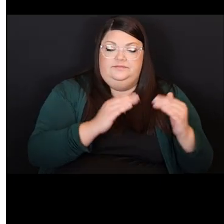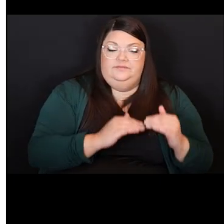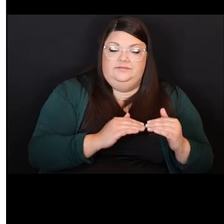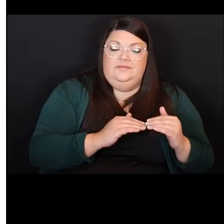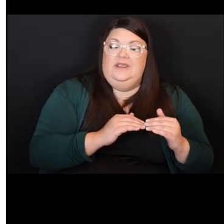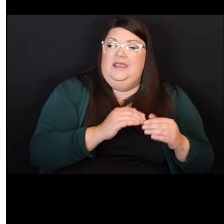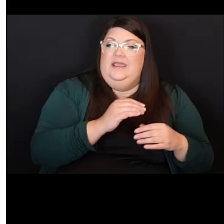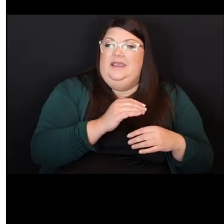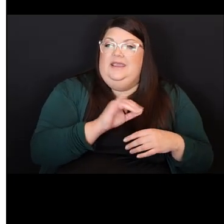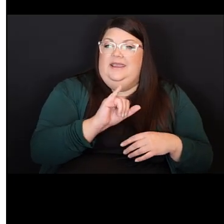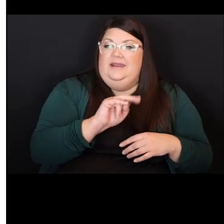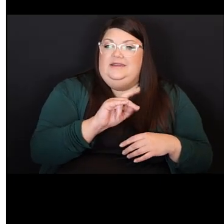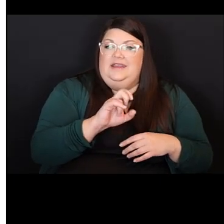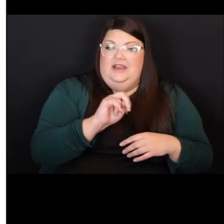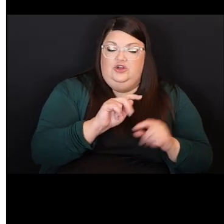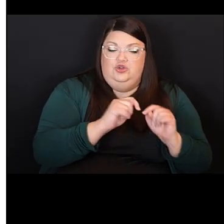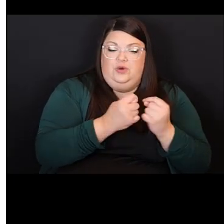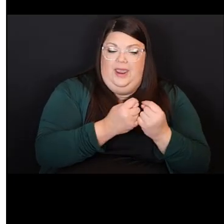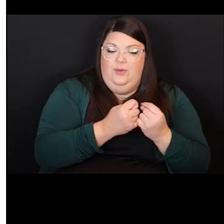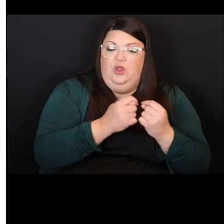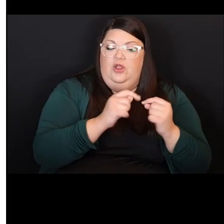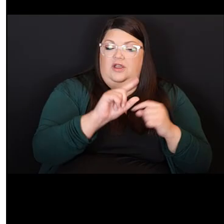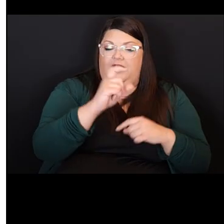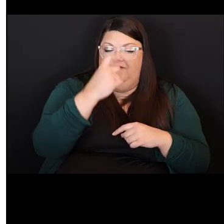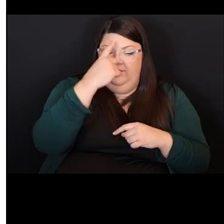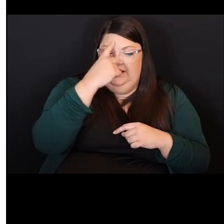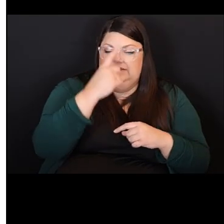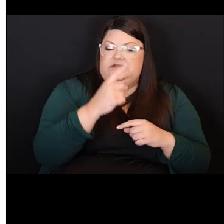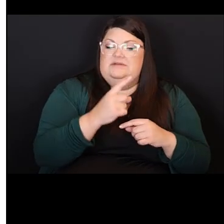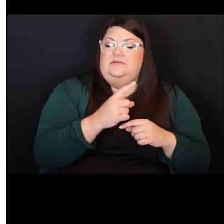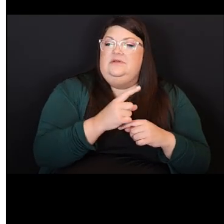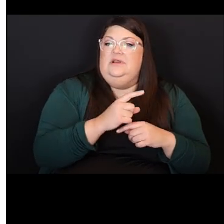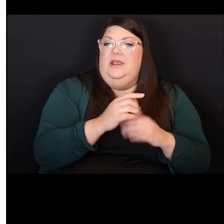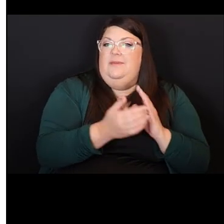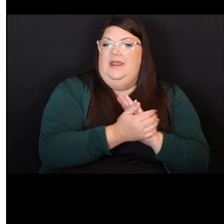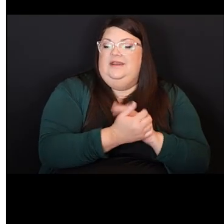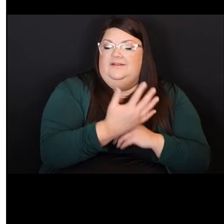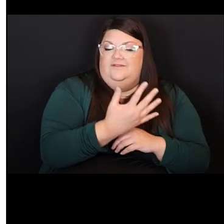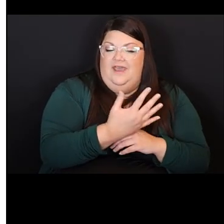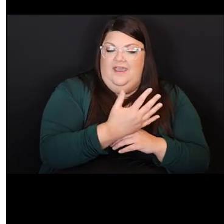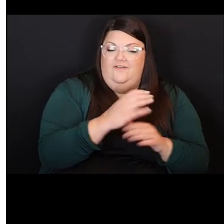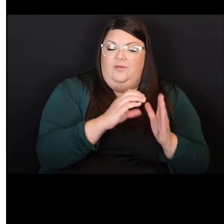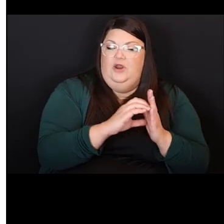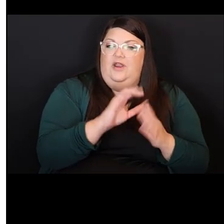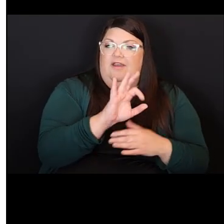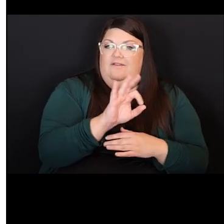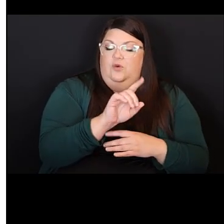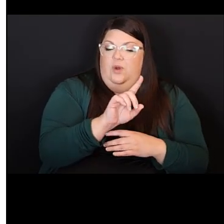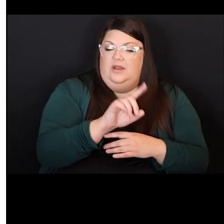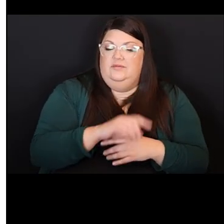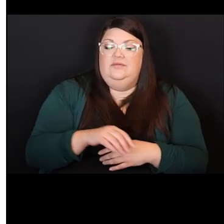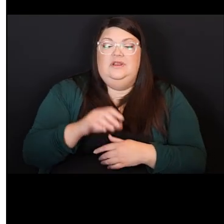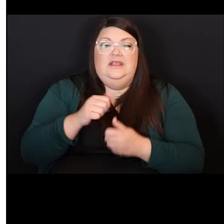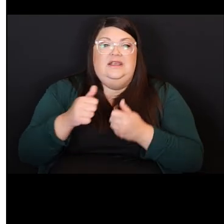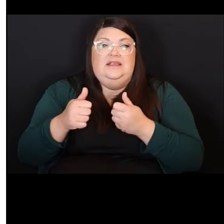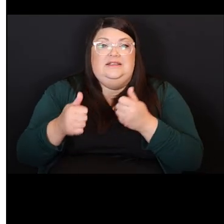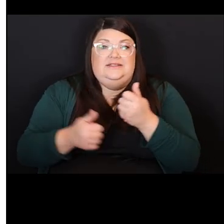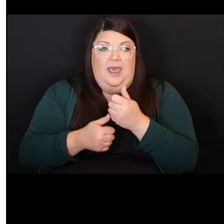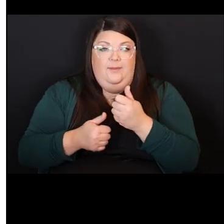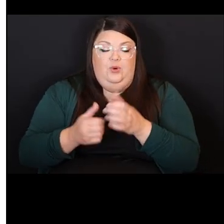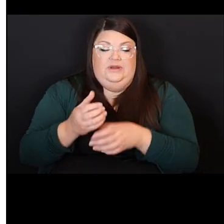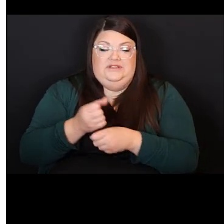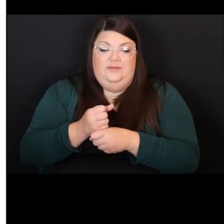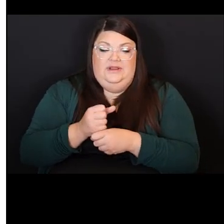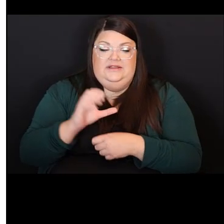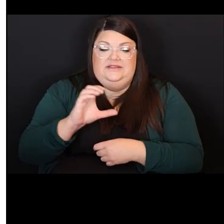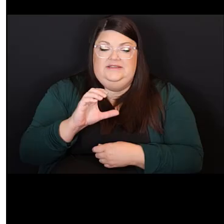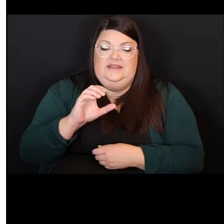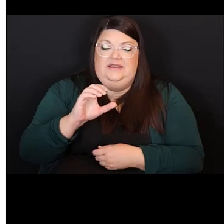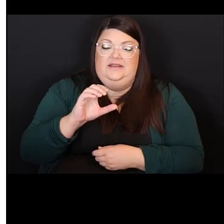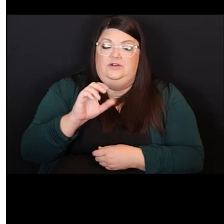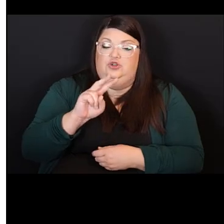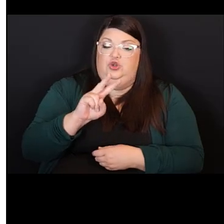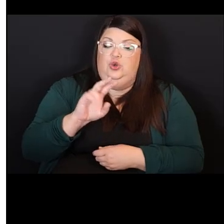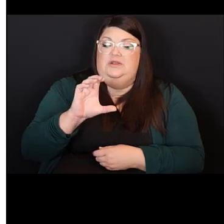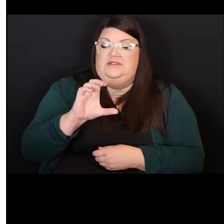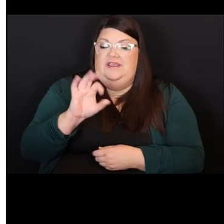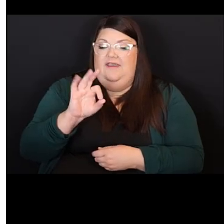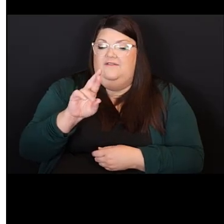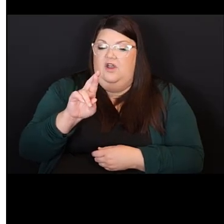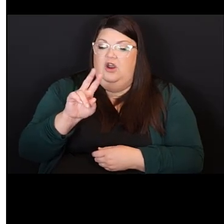Indian Tribal Governments Appendix V para. F.1. and Subrecipients 2 CFR 200.332(a)(4).